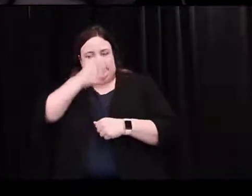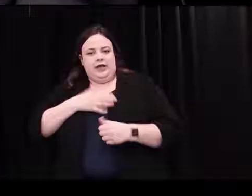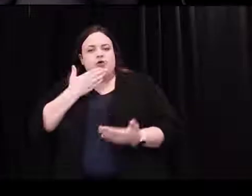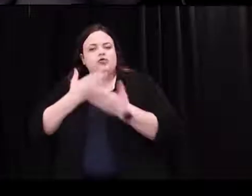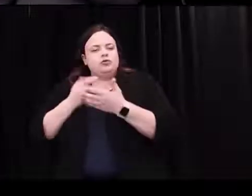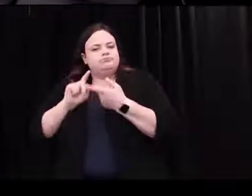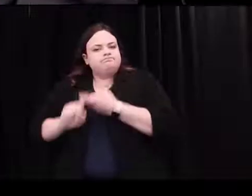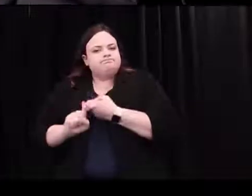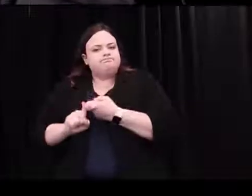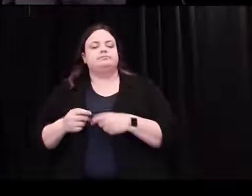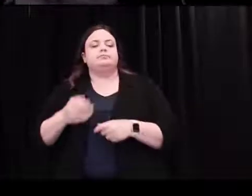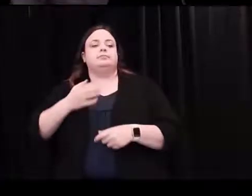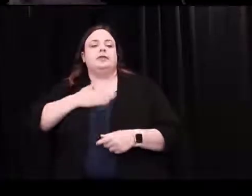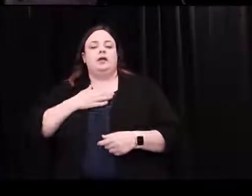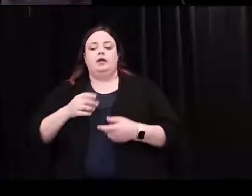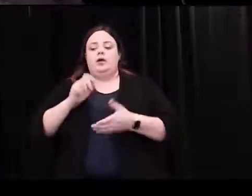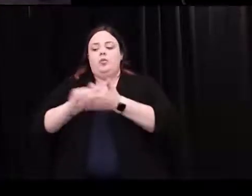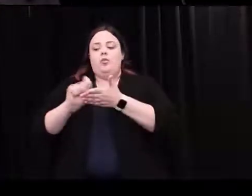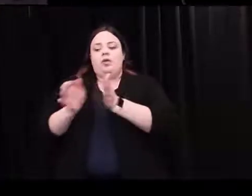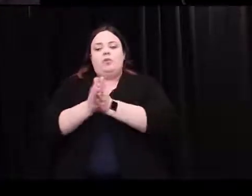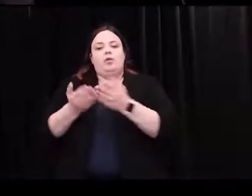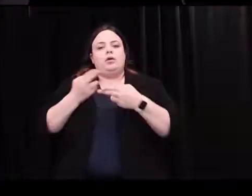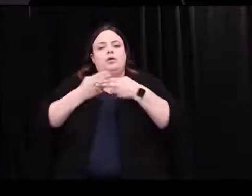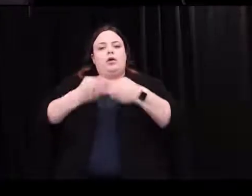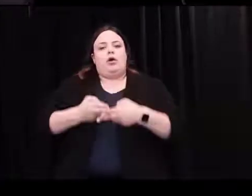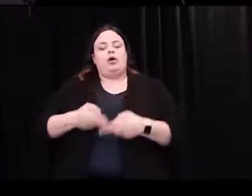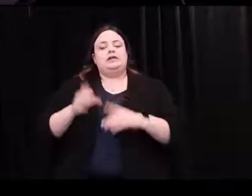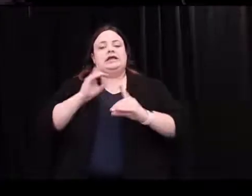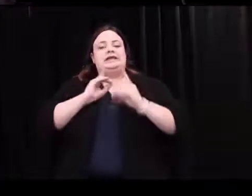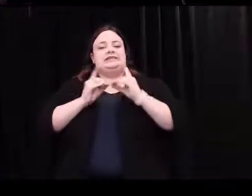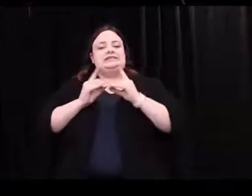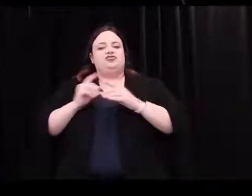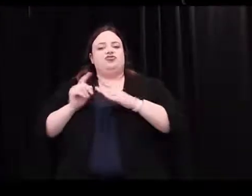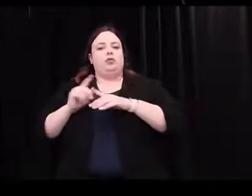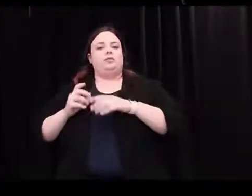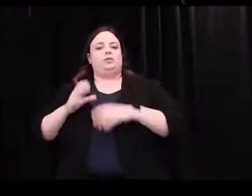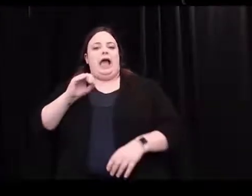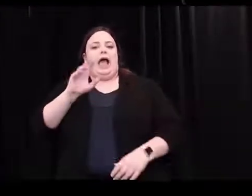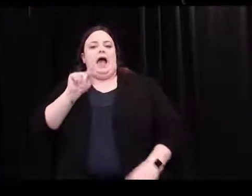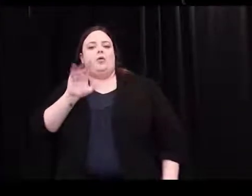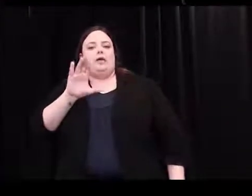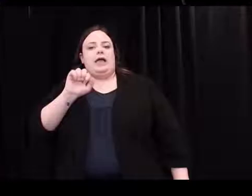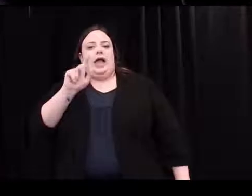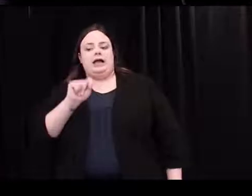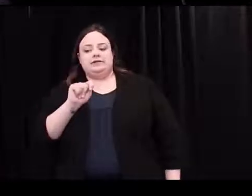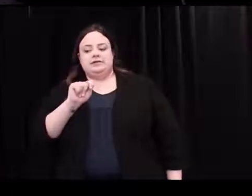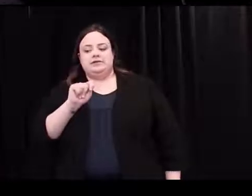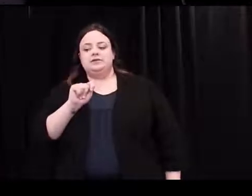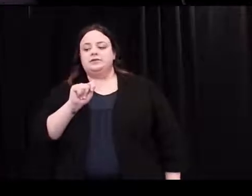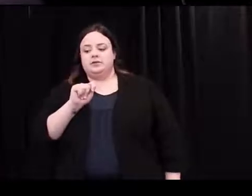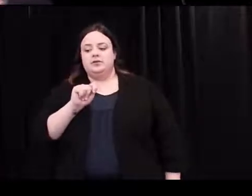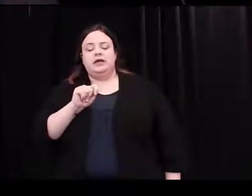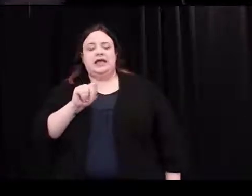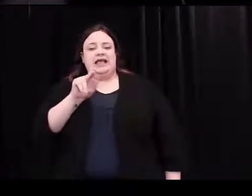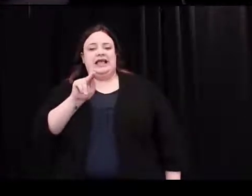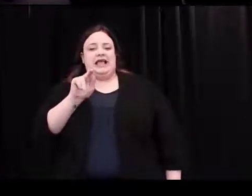wrote a book called "Digital Outcasts" in which he his name is Kel Smith. You can get you can Google